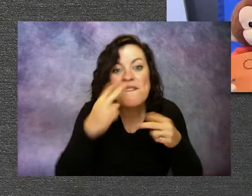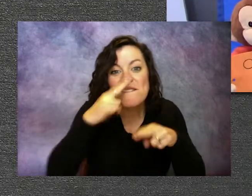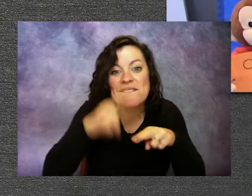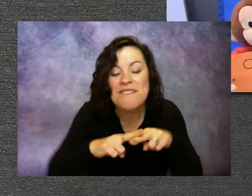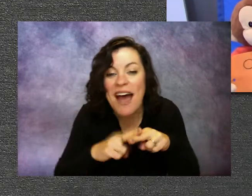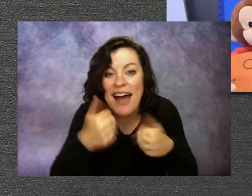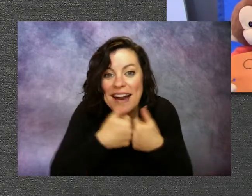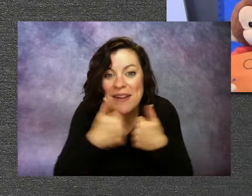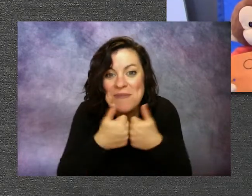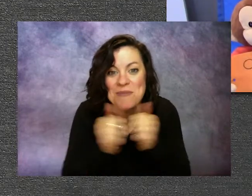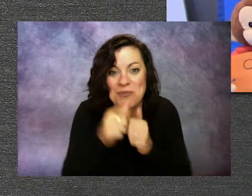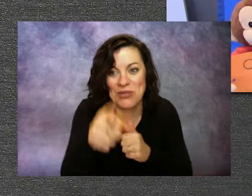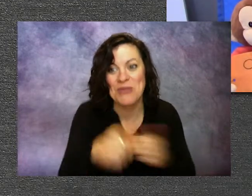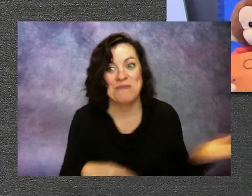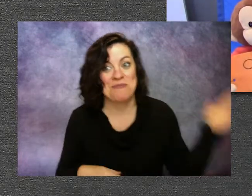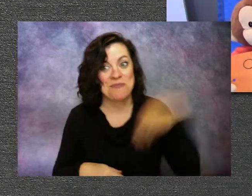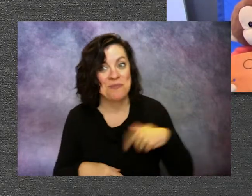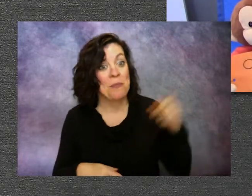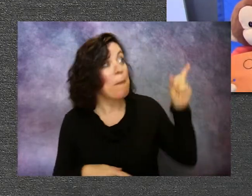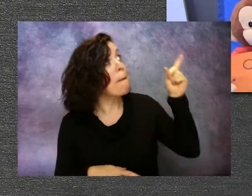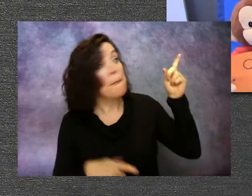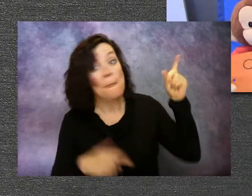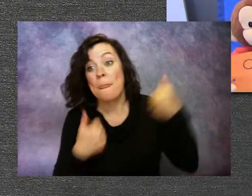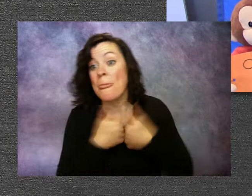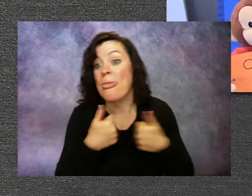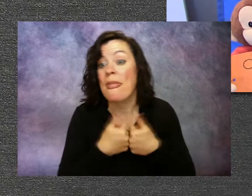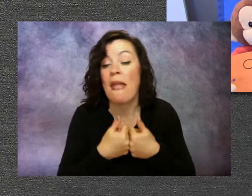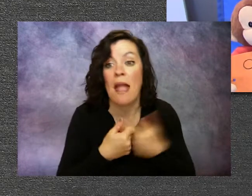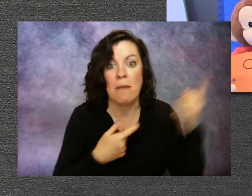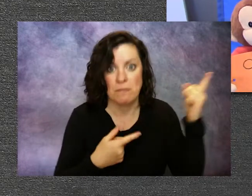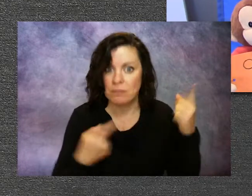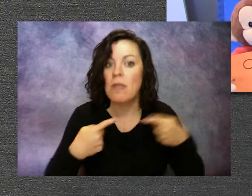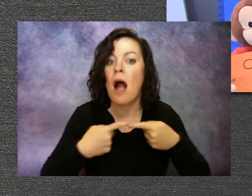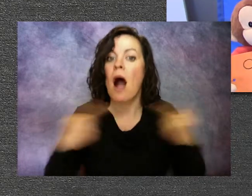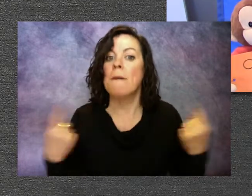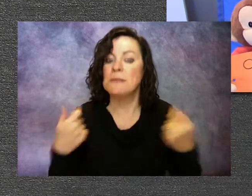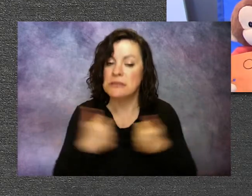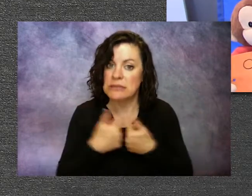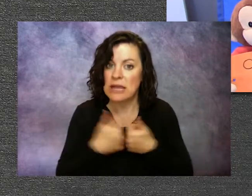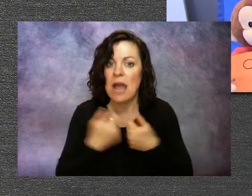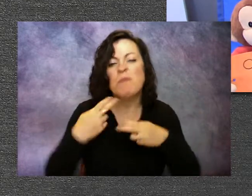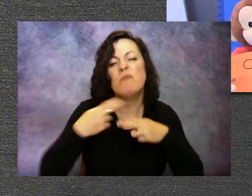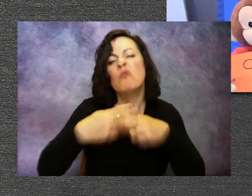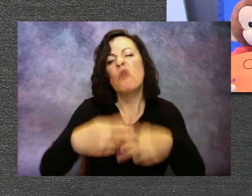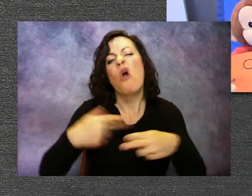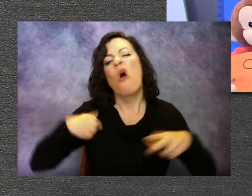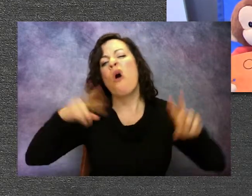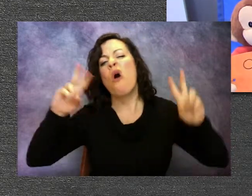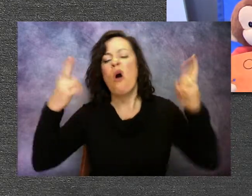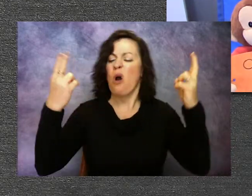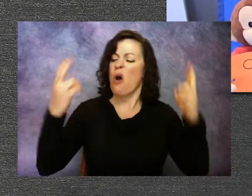Hey, George, let's teach our friends at home this super cool opposite game, called "Deduce Hang Loose".